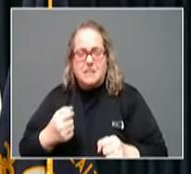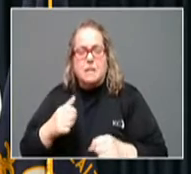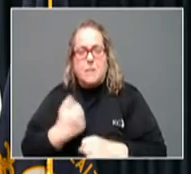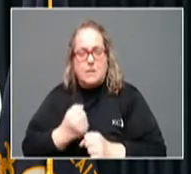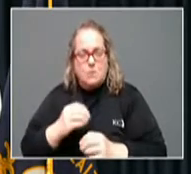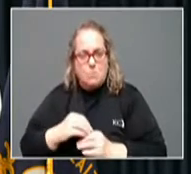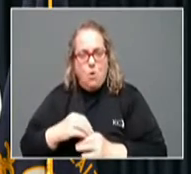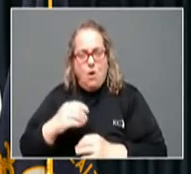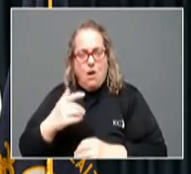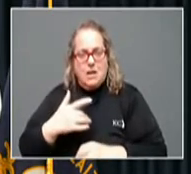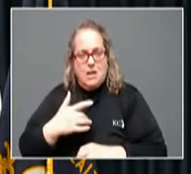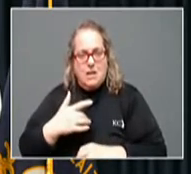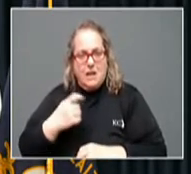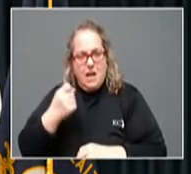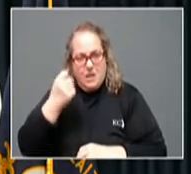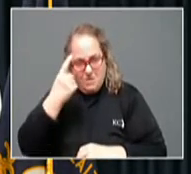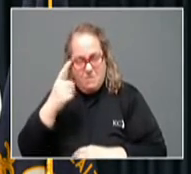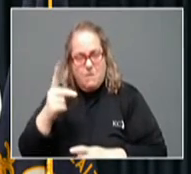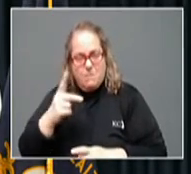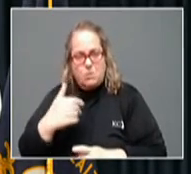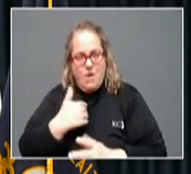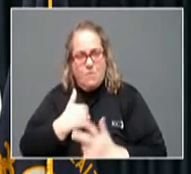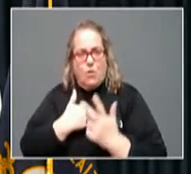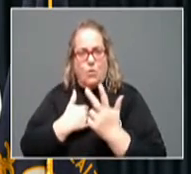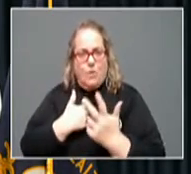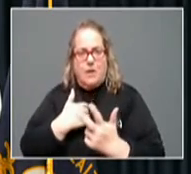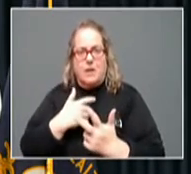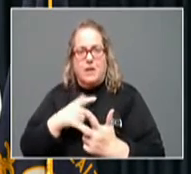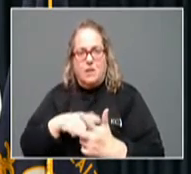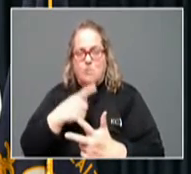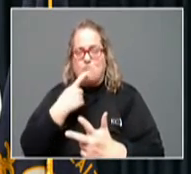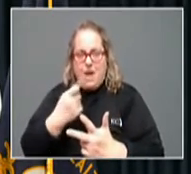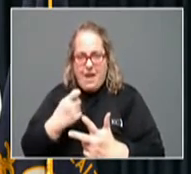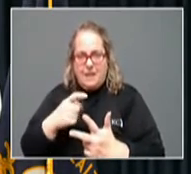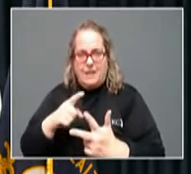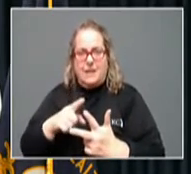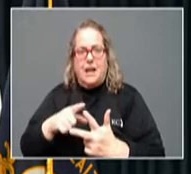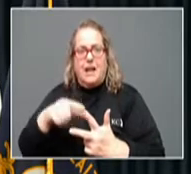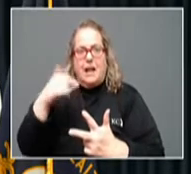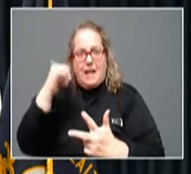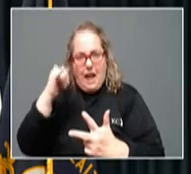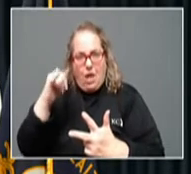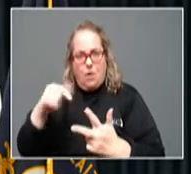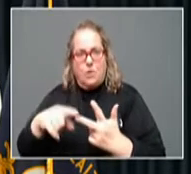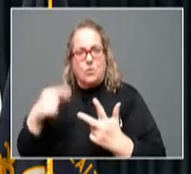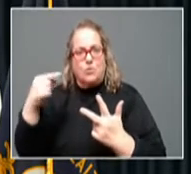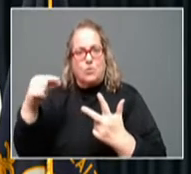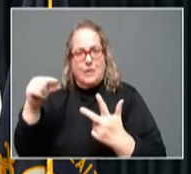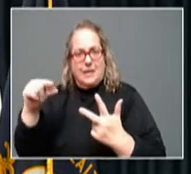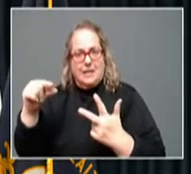people just to have the stoplight, the red, the yellow and the green. Um and